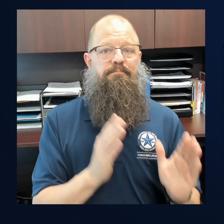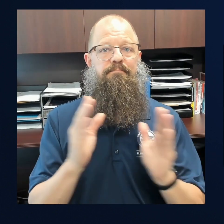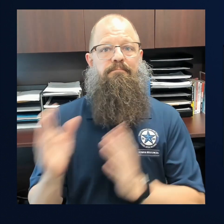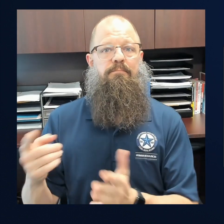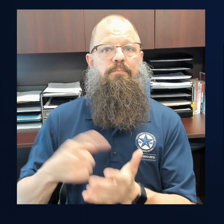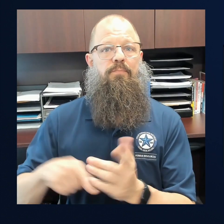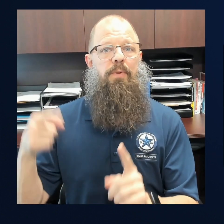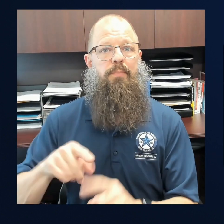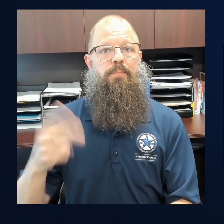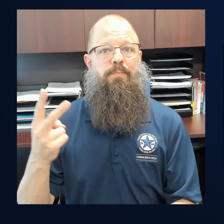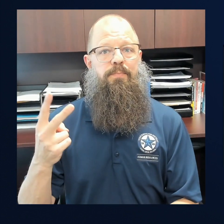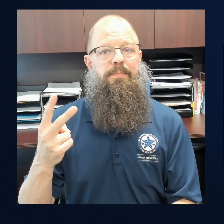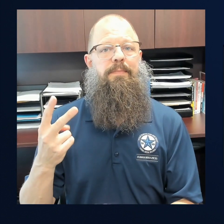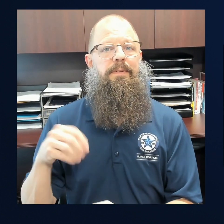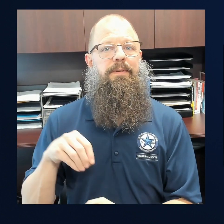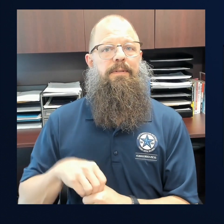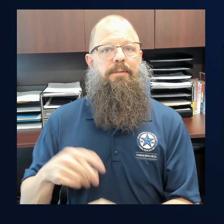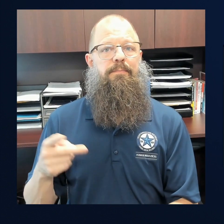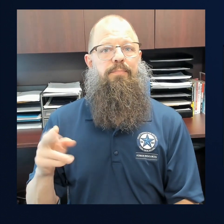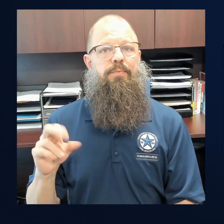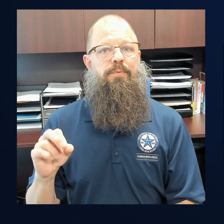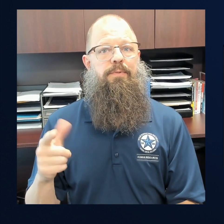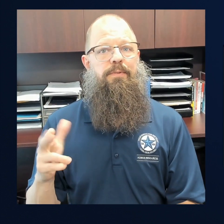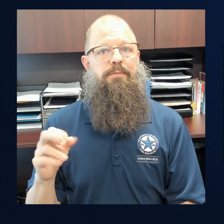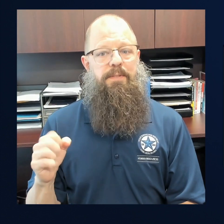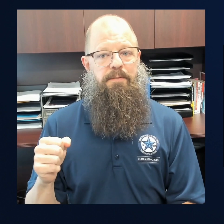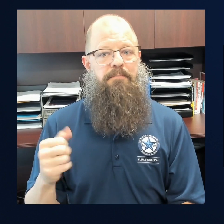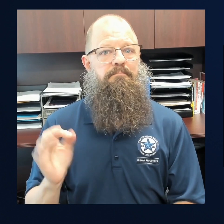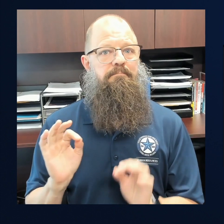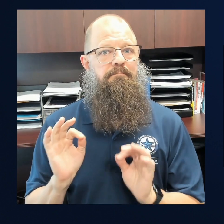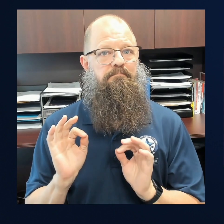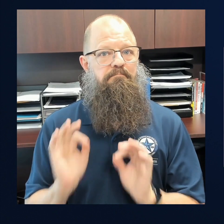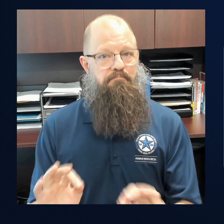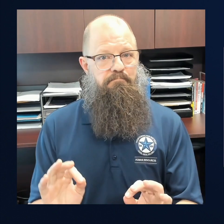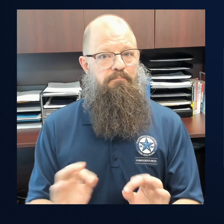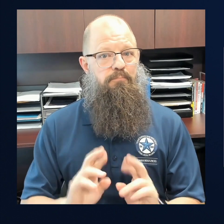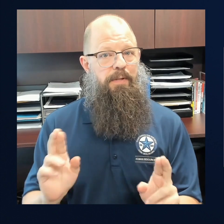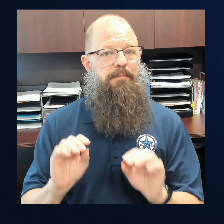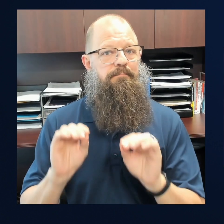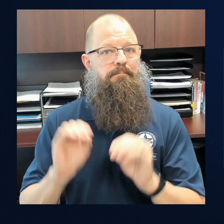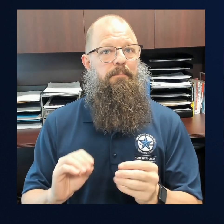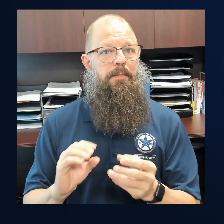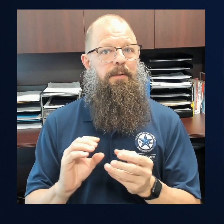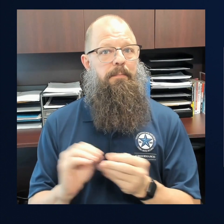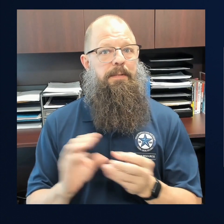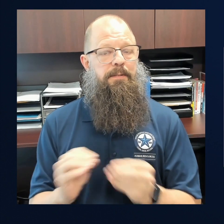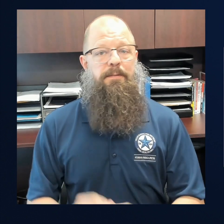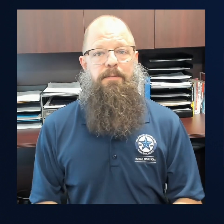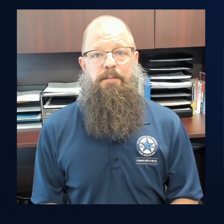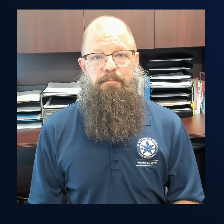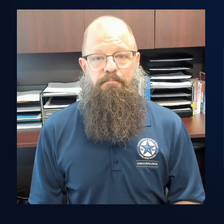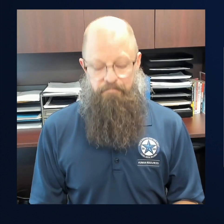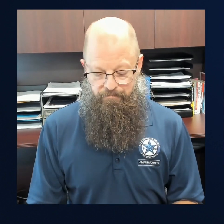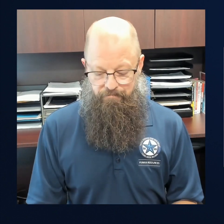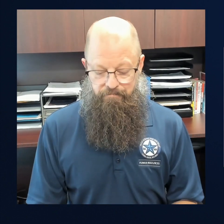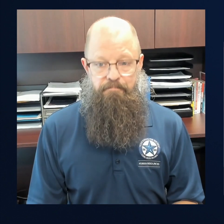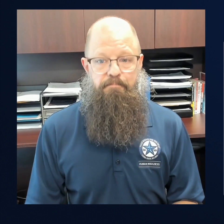You've completed Checkpoint #1, and now you'll see Checkpoint #2 there. You're ready to begin adding your